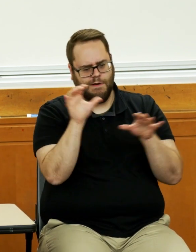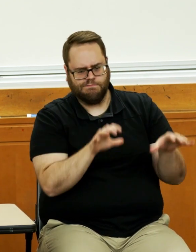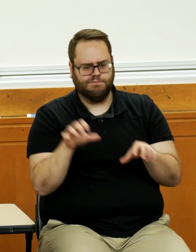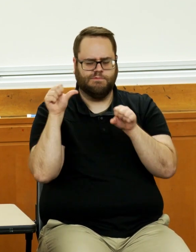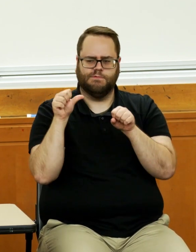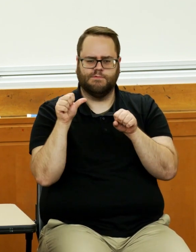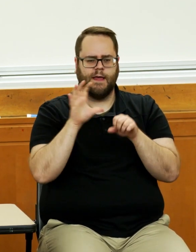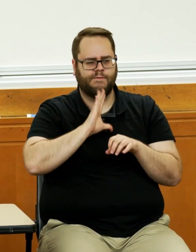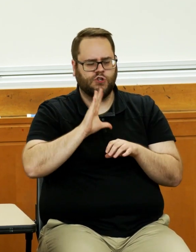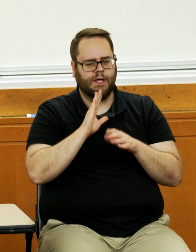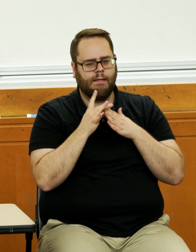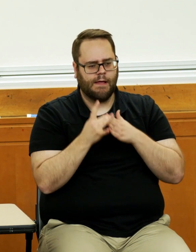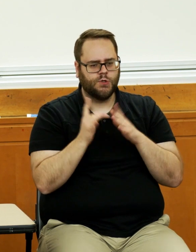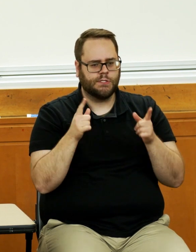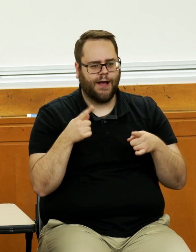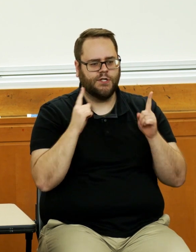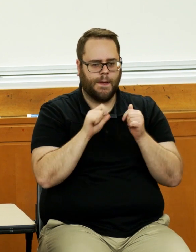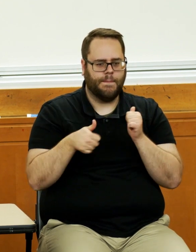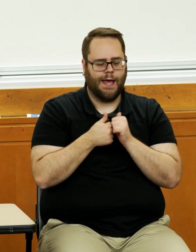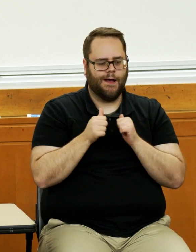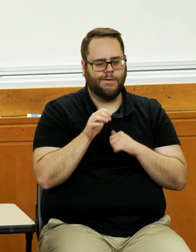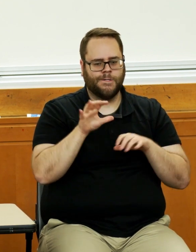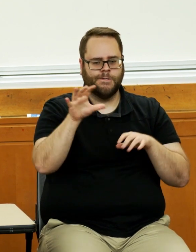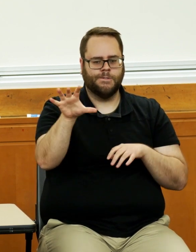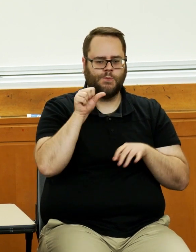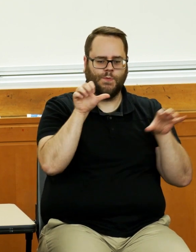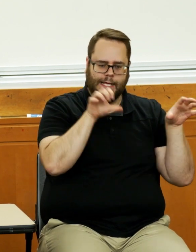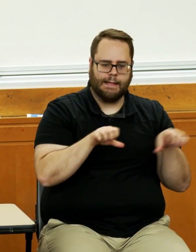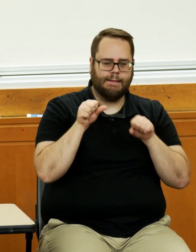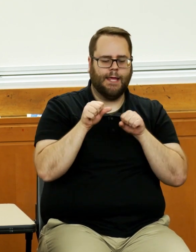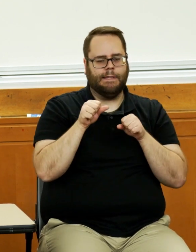frustration that led to the controversy behind the “Reclaiming Disability Justice” symposium.